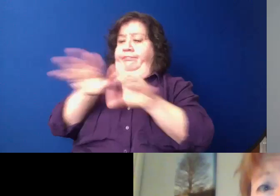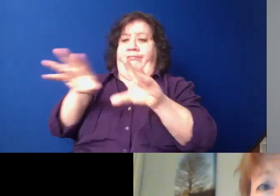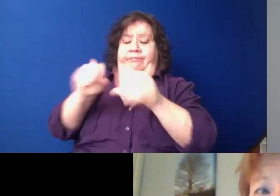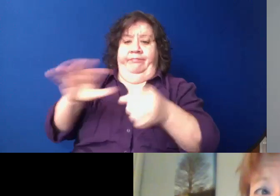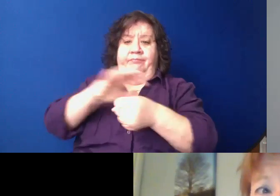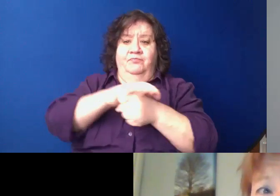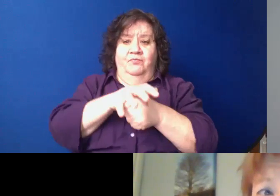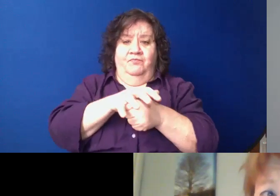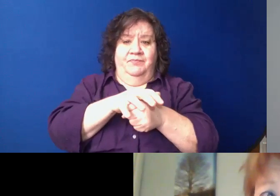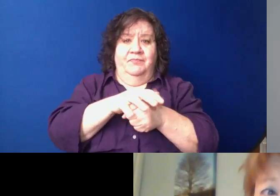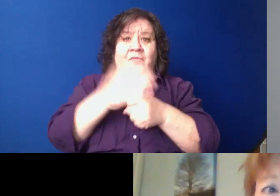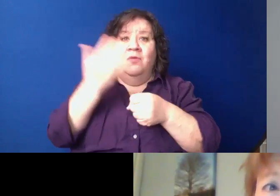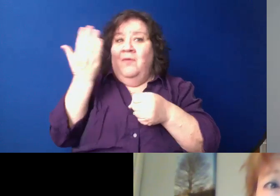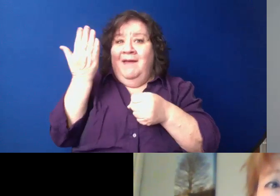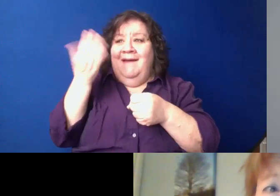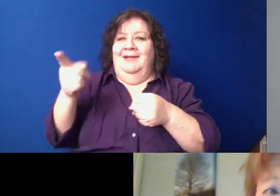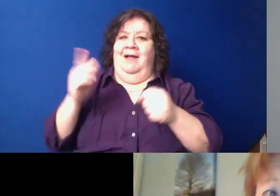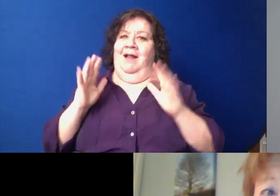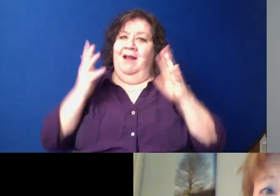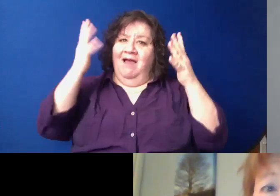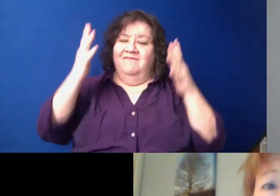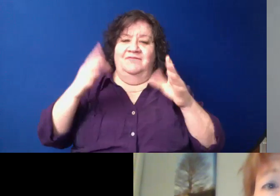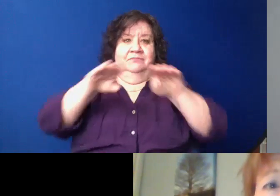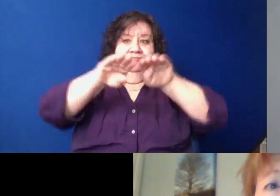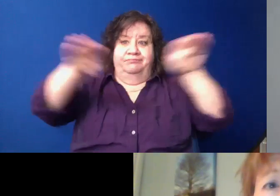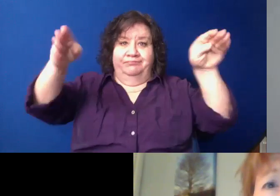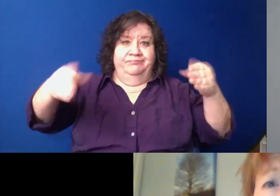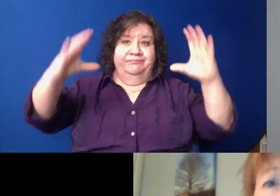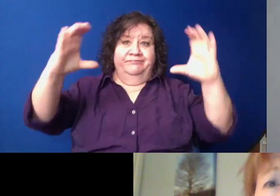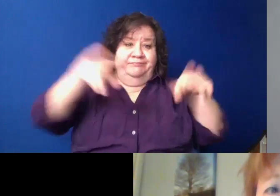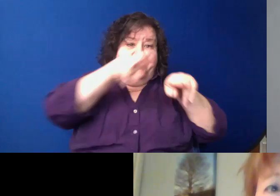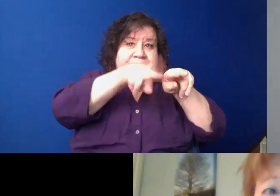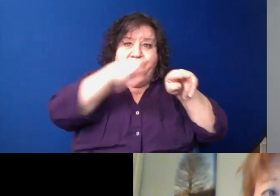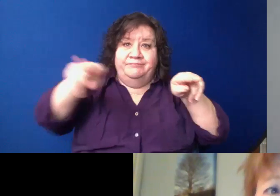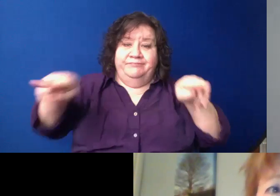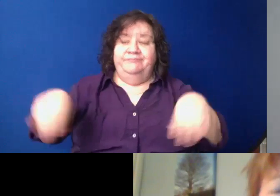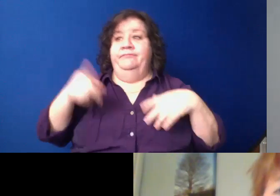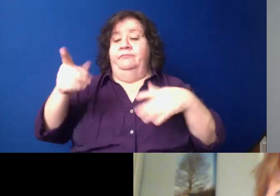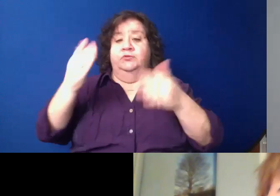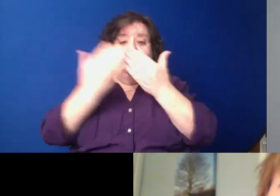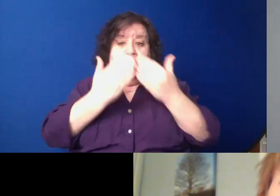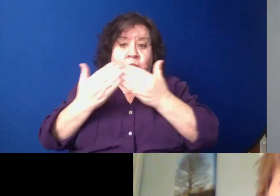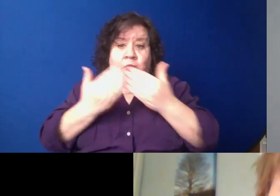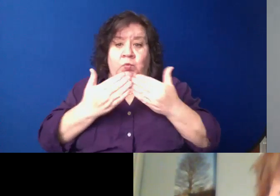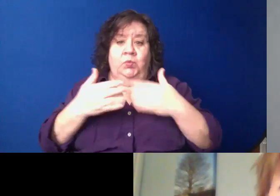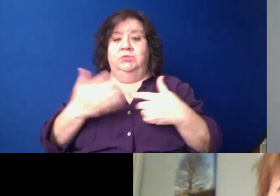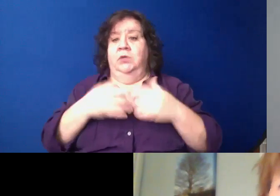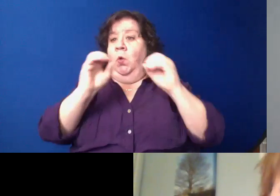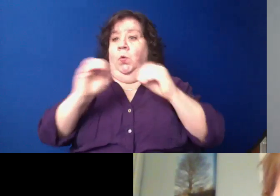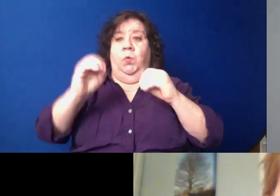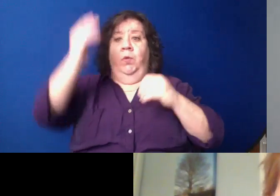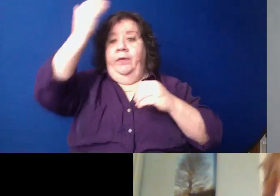many of them were more difficult like physical distancing and so we felt that in many parts of